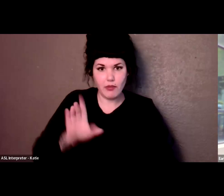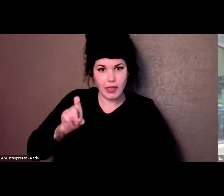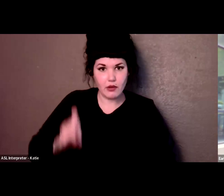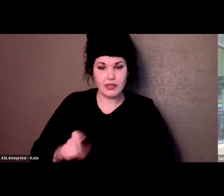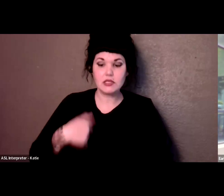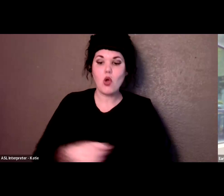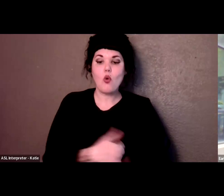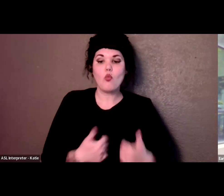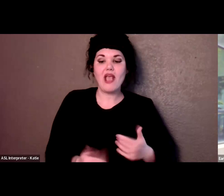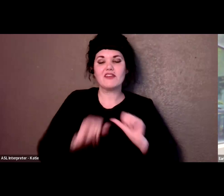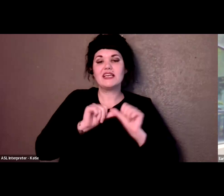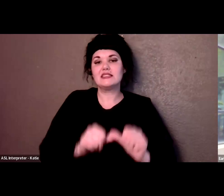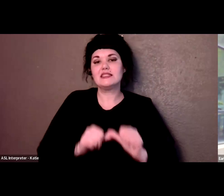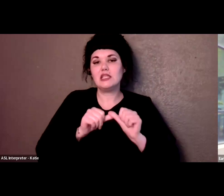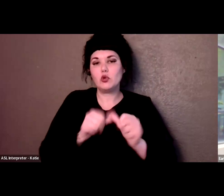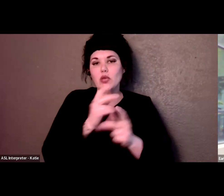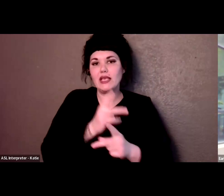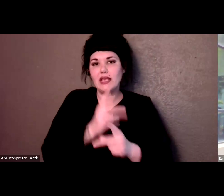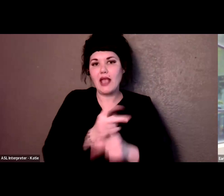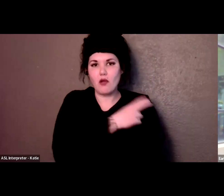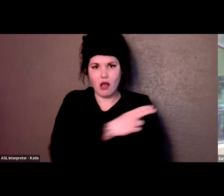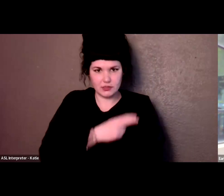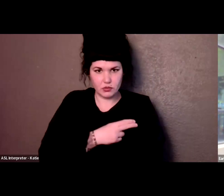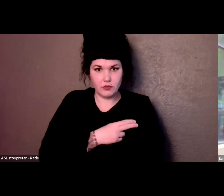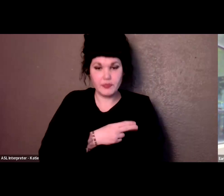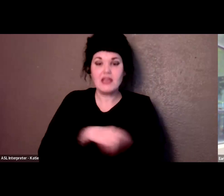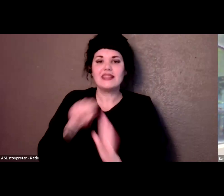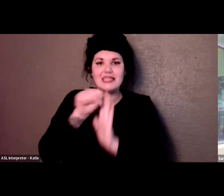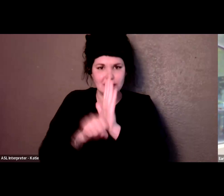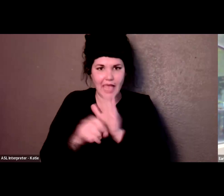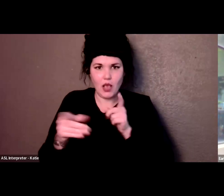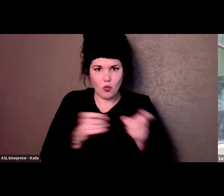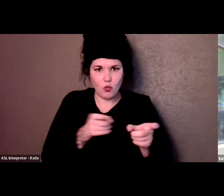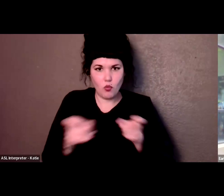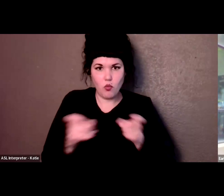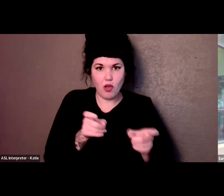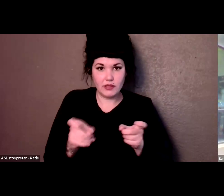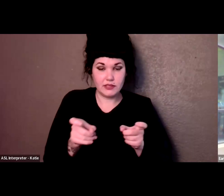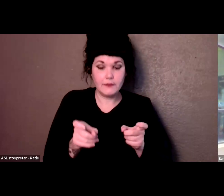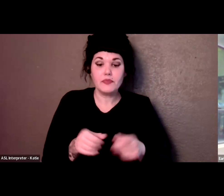which is essentially a state run unit that is run privately out of a consent decree. And we have